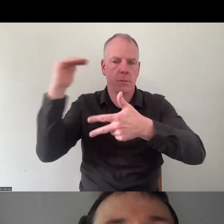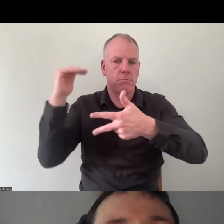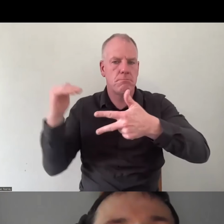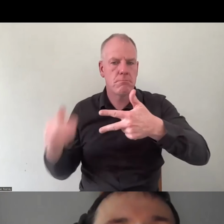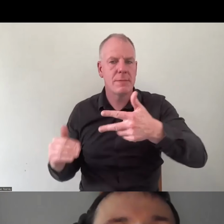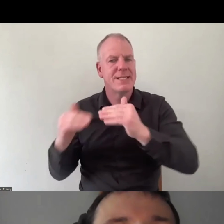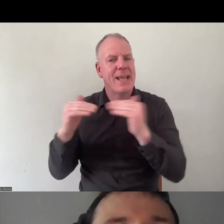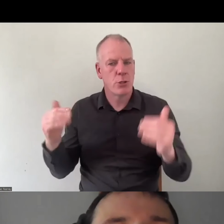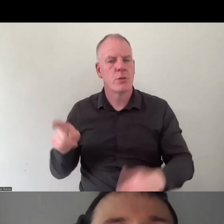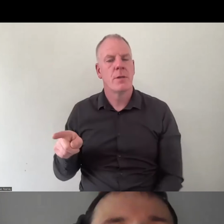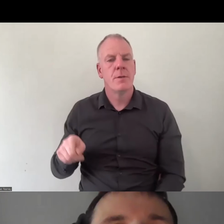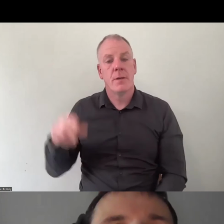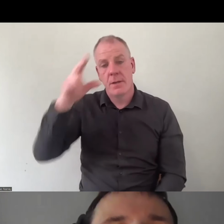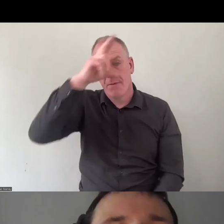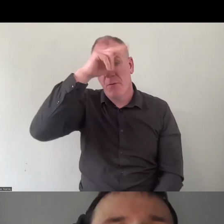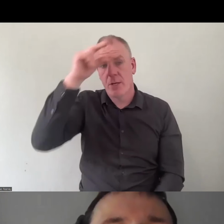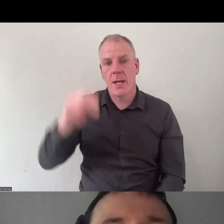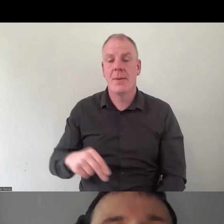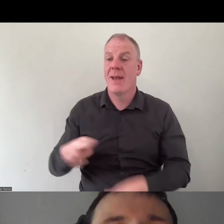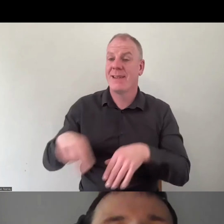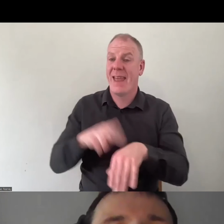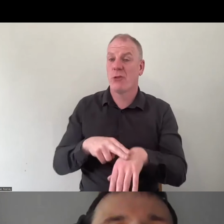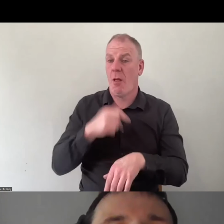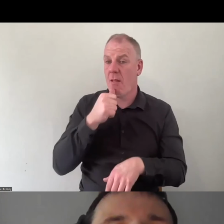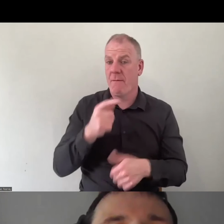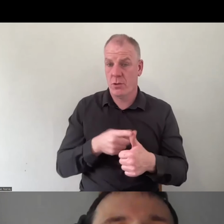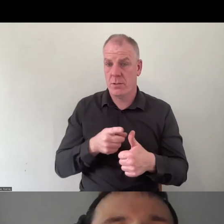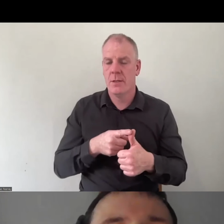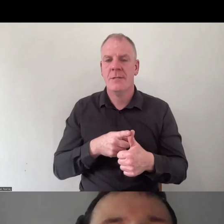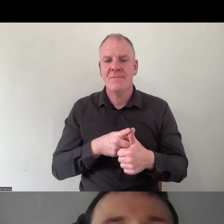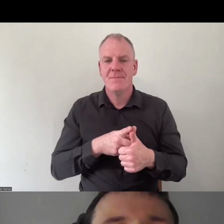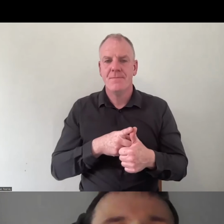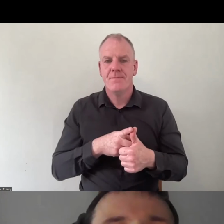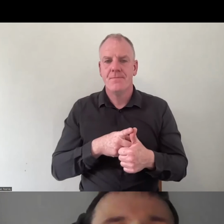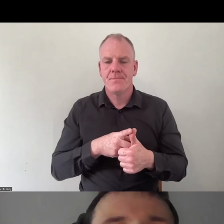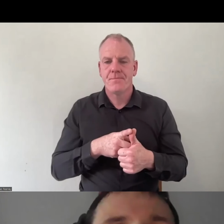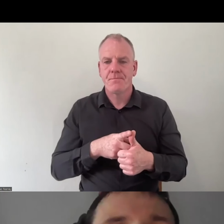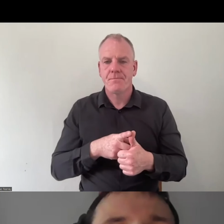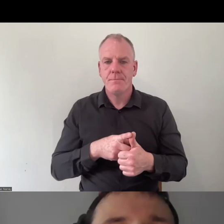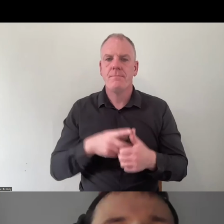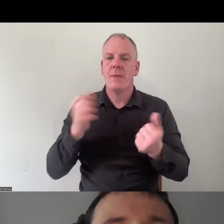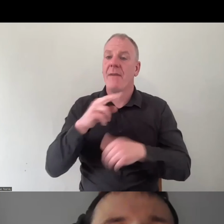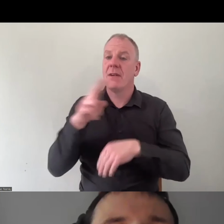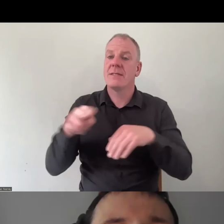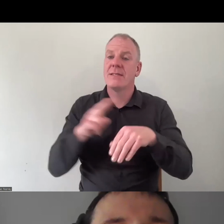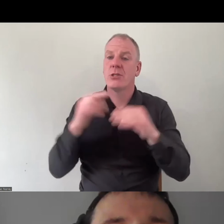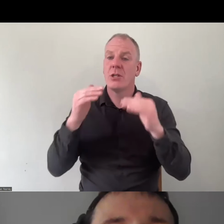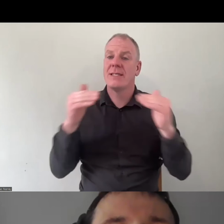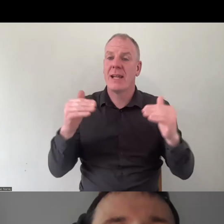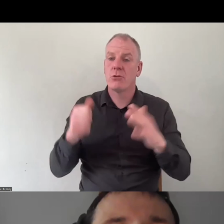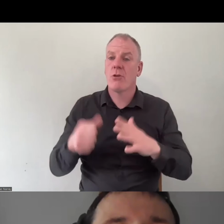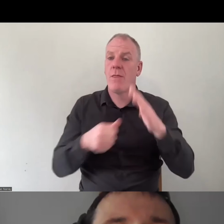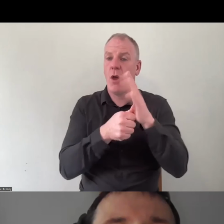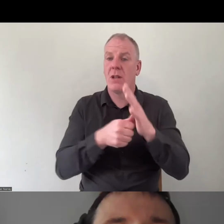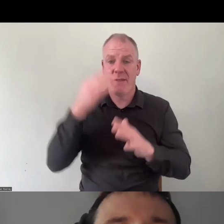For example, at the national level, we have the, with the National Standards Authority of Ireland,